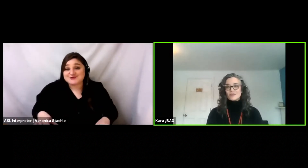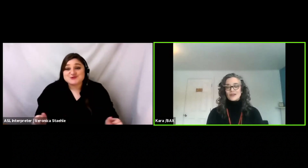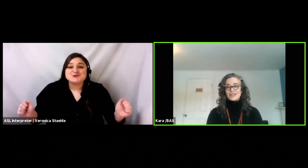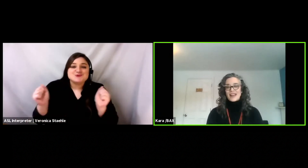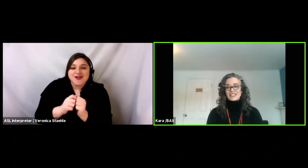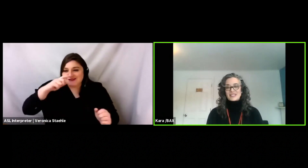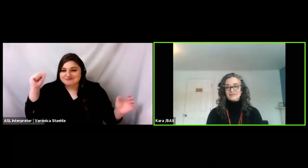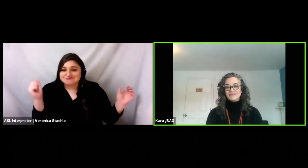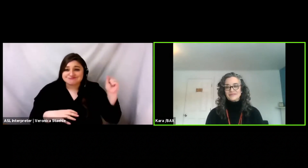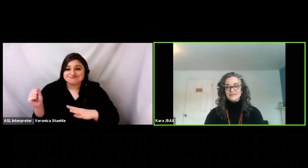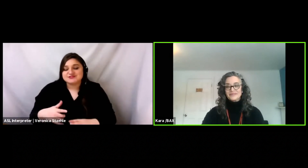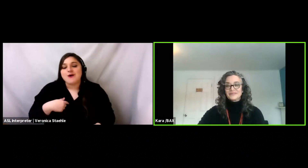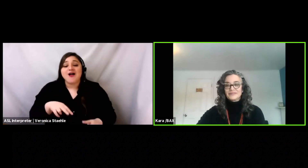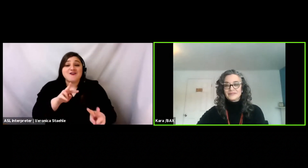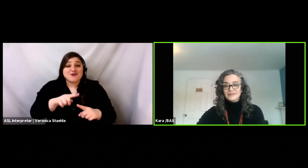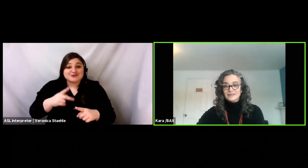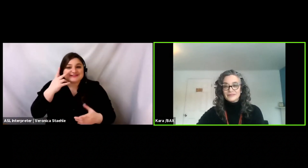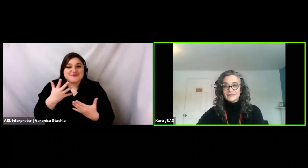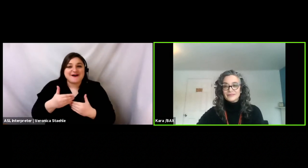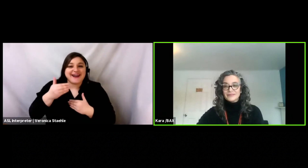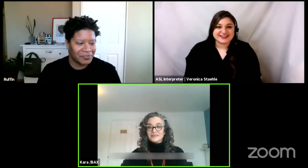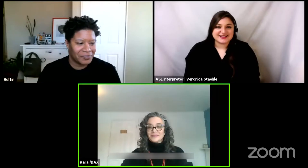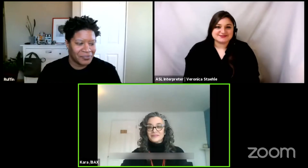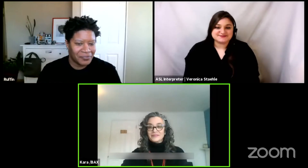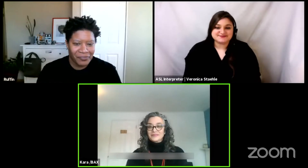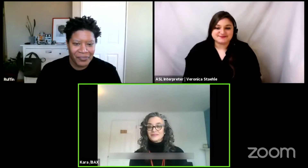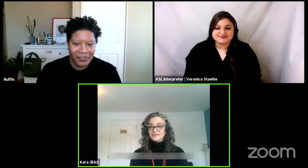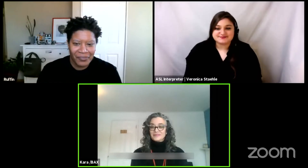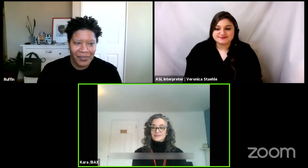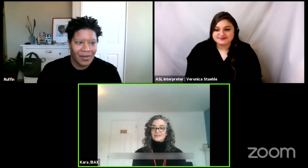what comes next. >> LAUREN: